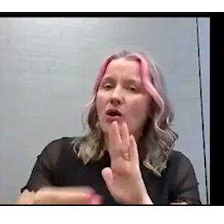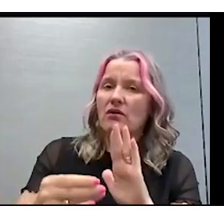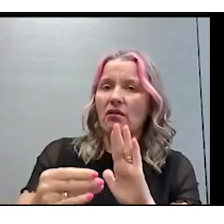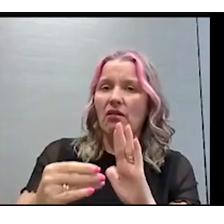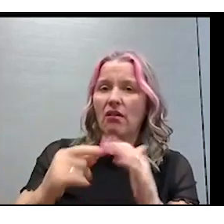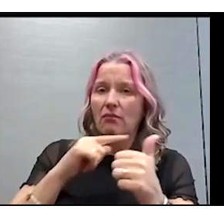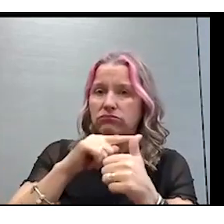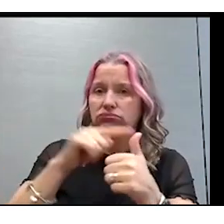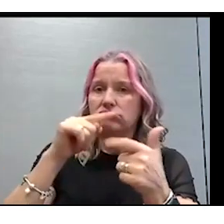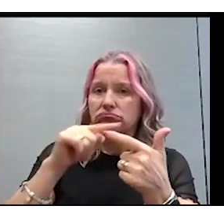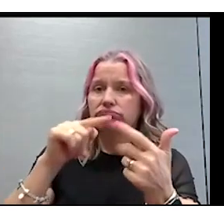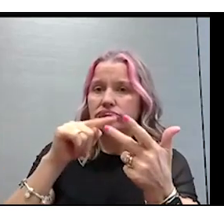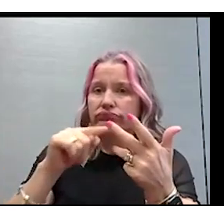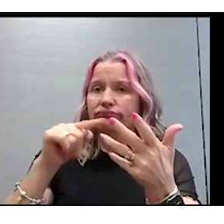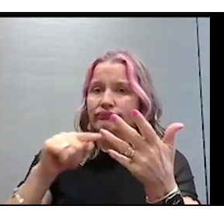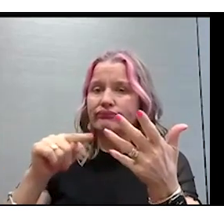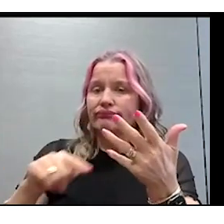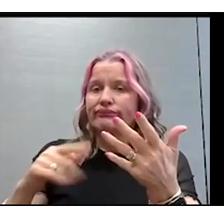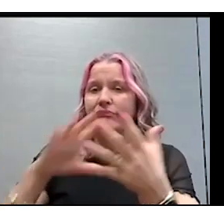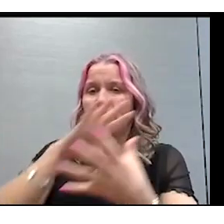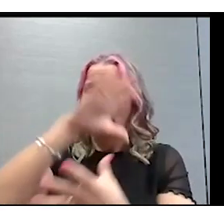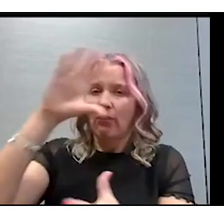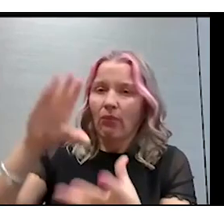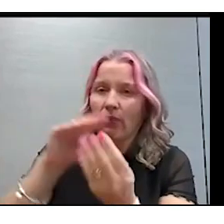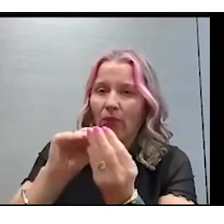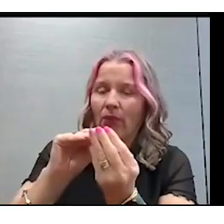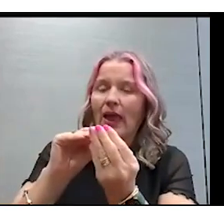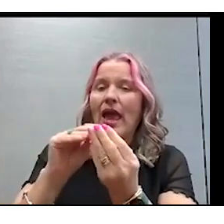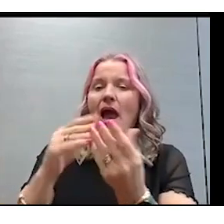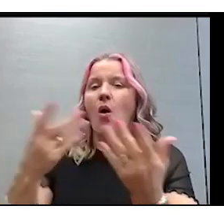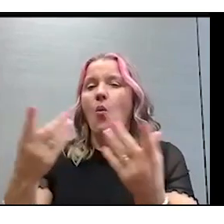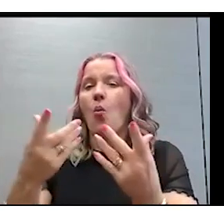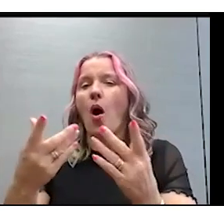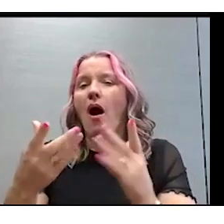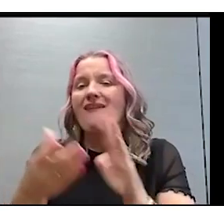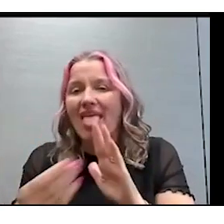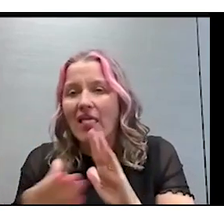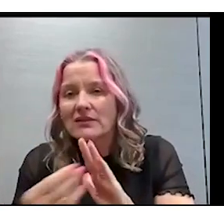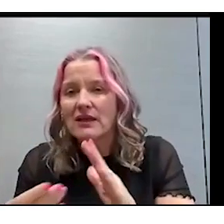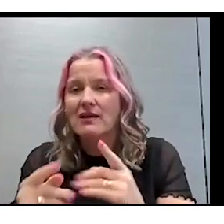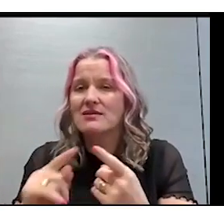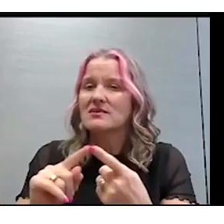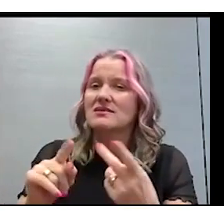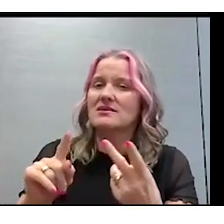You think of what filters you might have in there. You think of what things you might want to block.